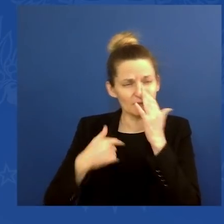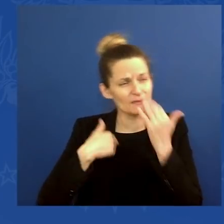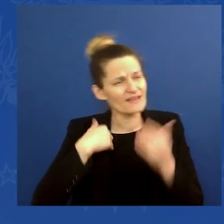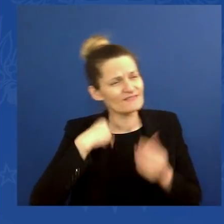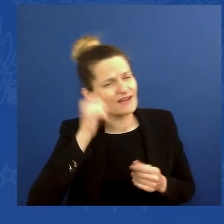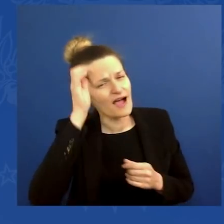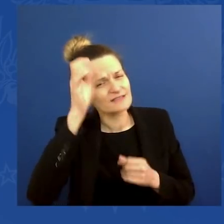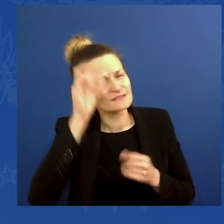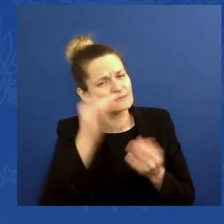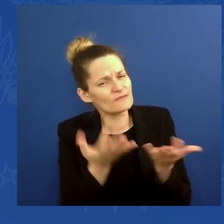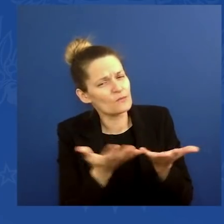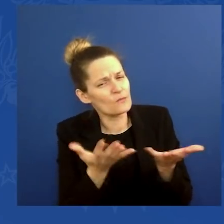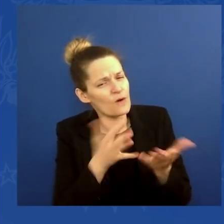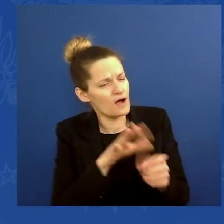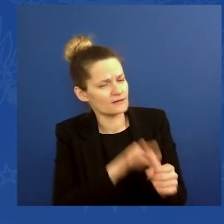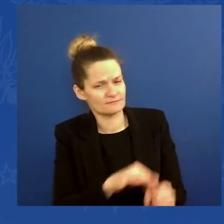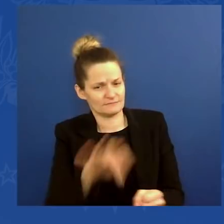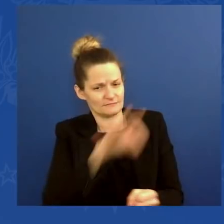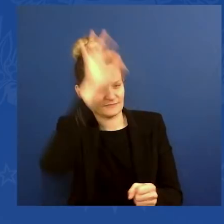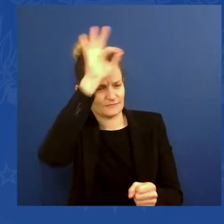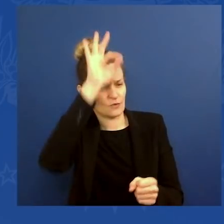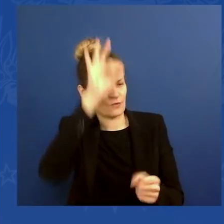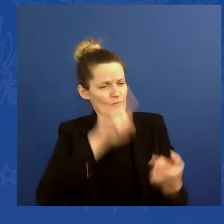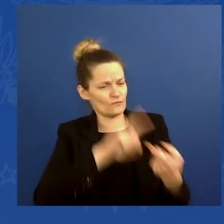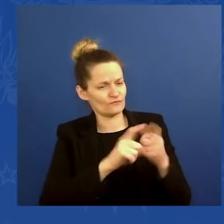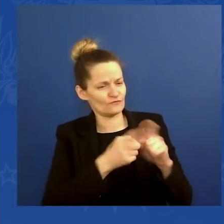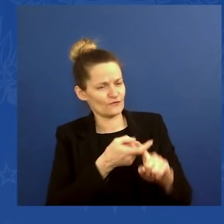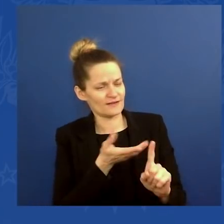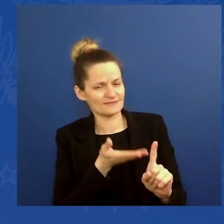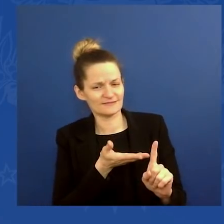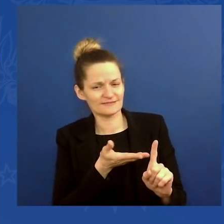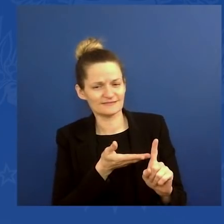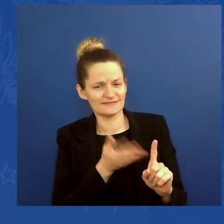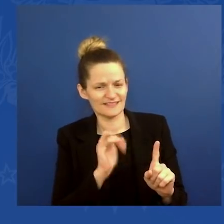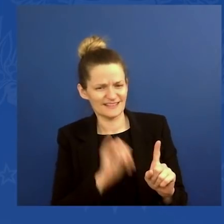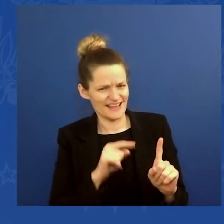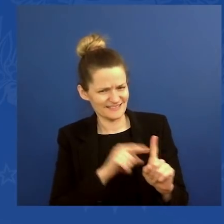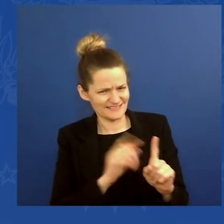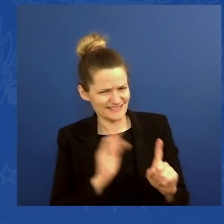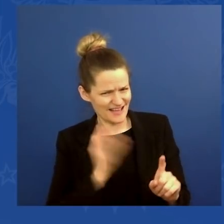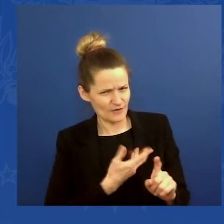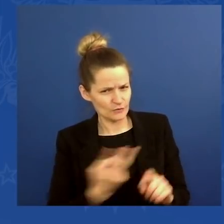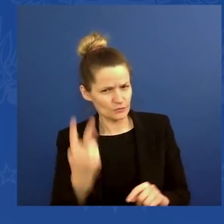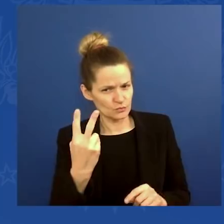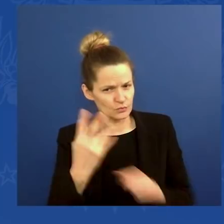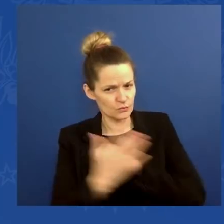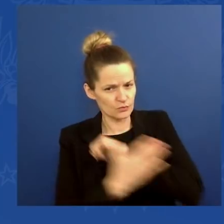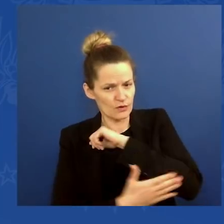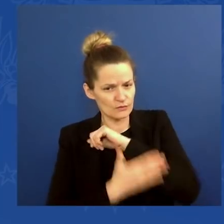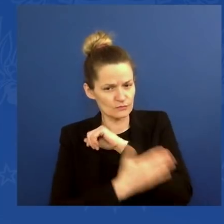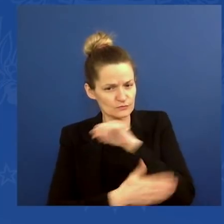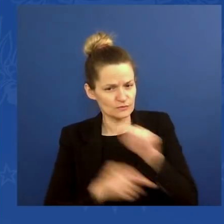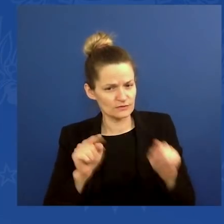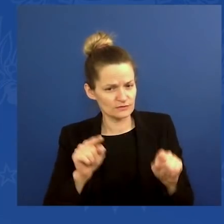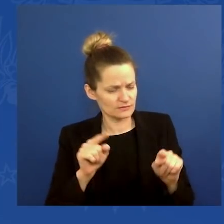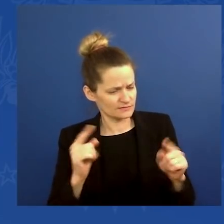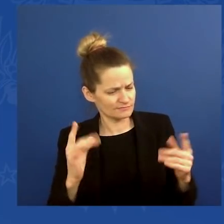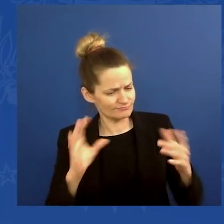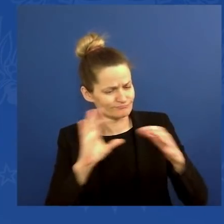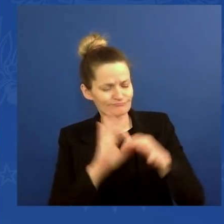which our two nations have become over the years in a strong bond of hope, unity and trust.